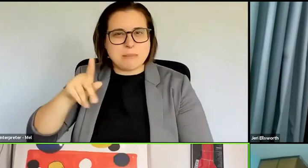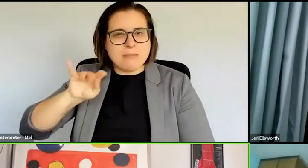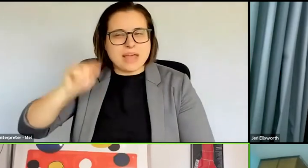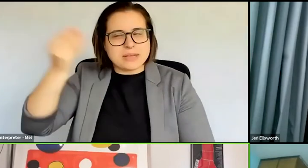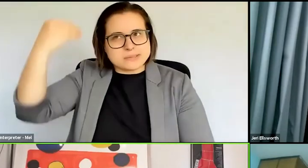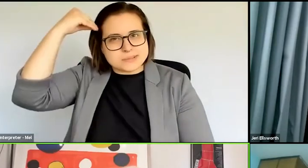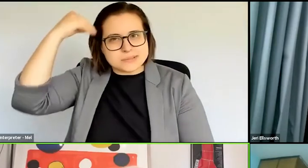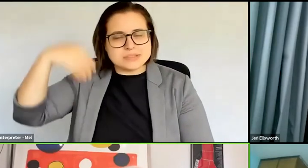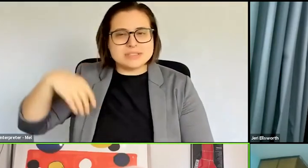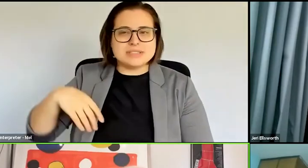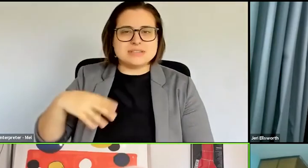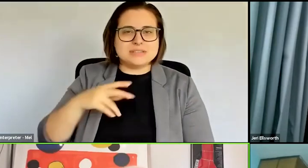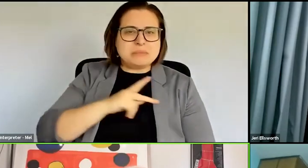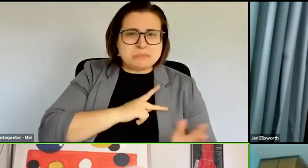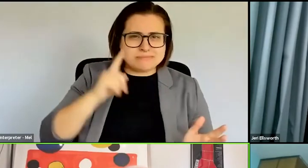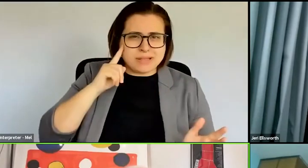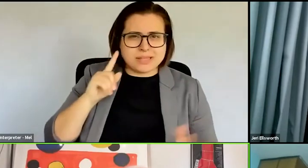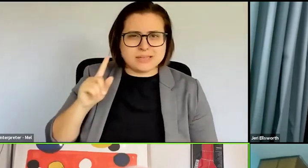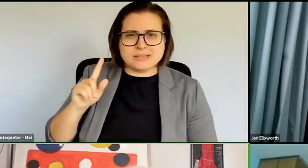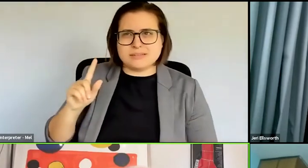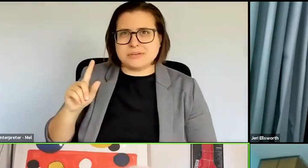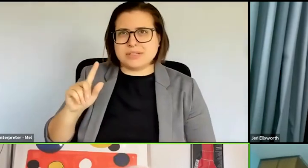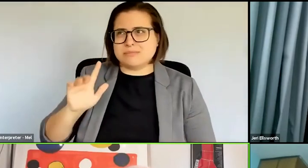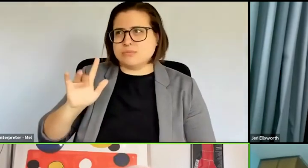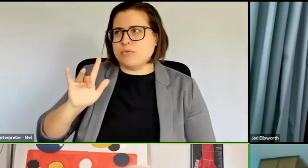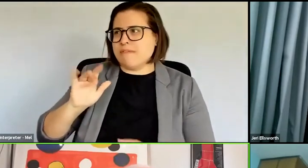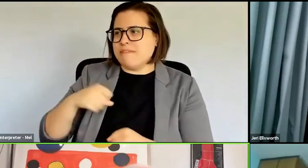think they're 25 years off and I've been thinking that for about 40 years now,